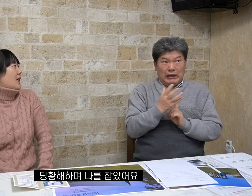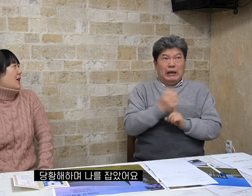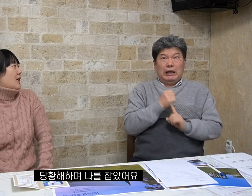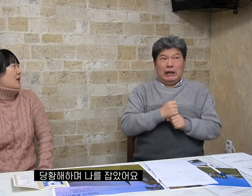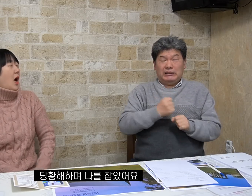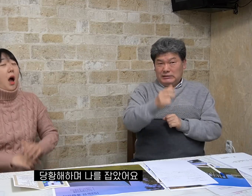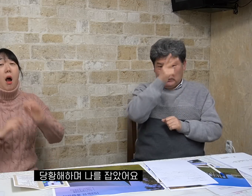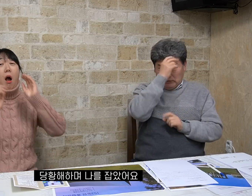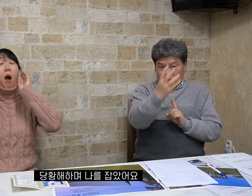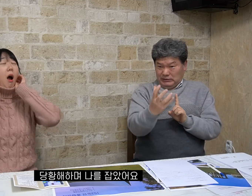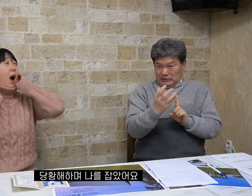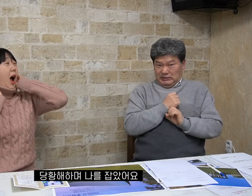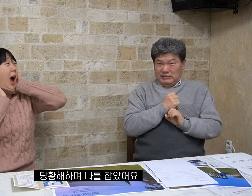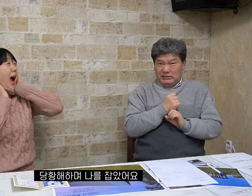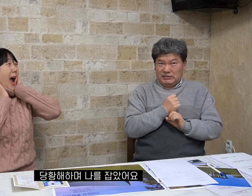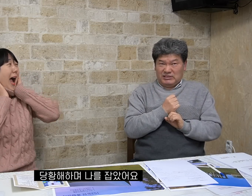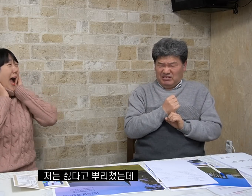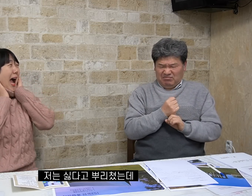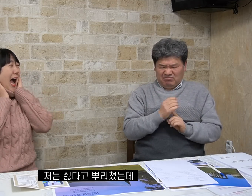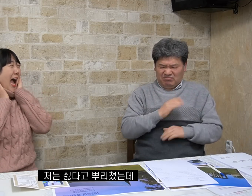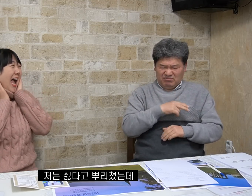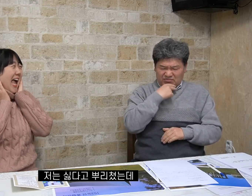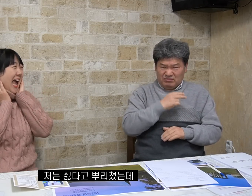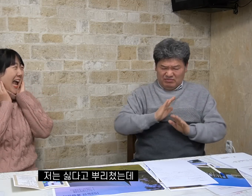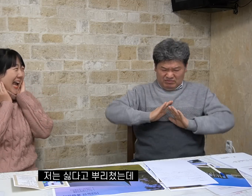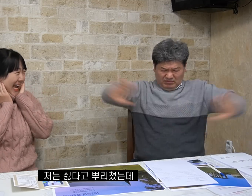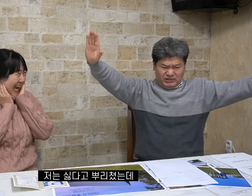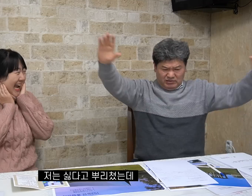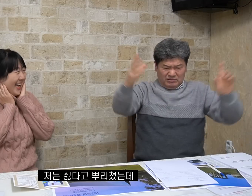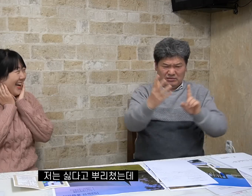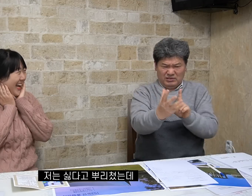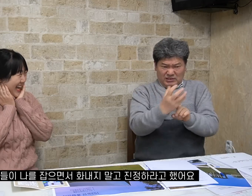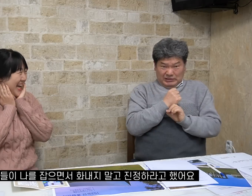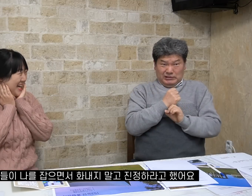and caught me in bewilderment. I rejected it, but the police caught me